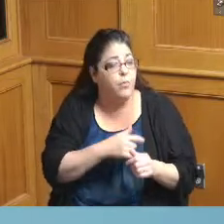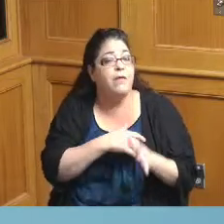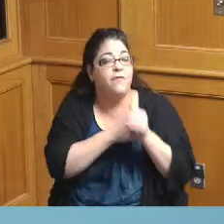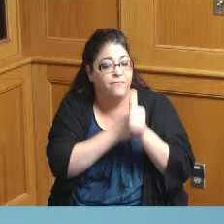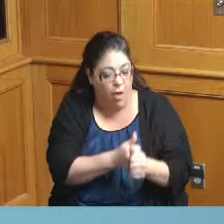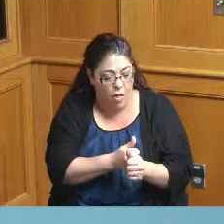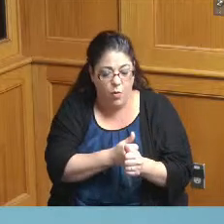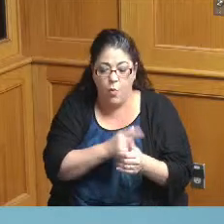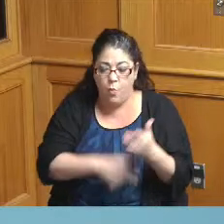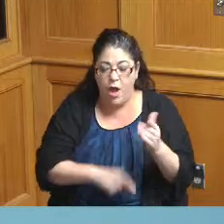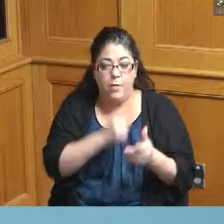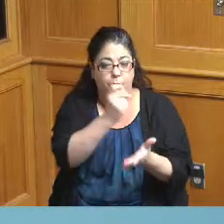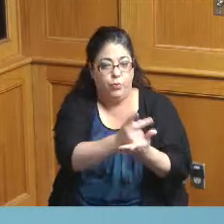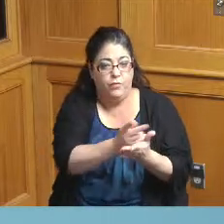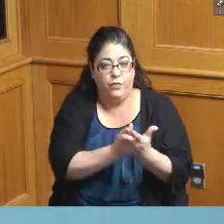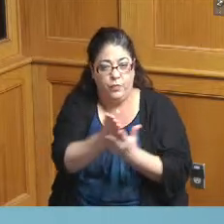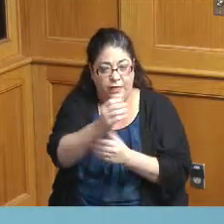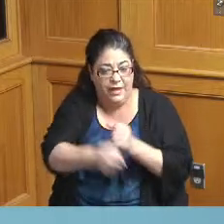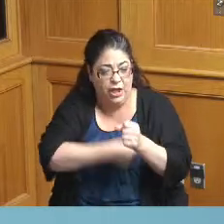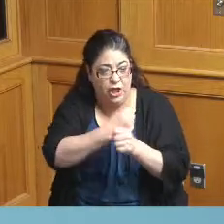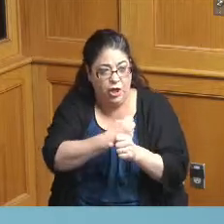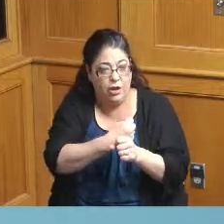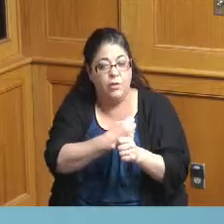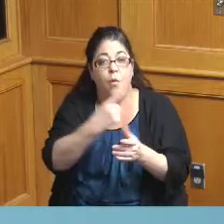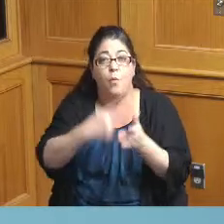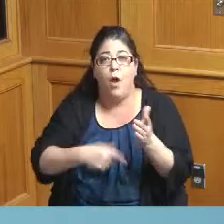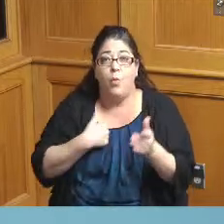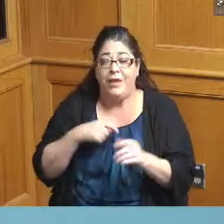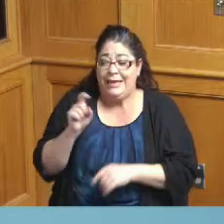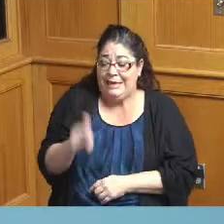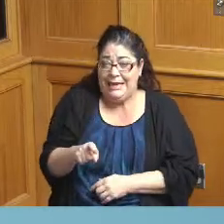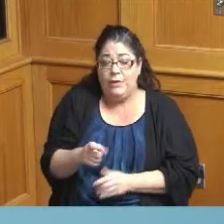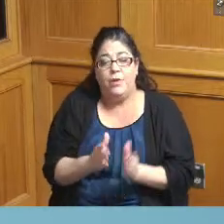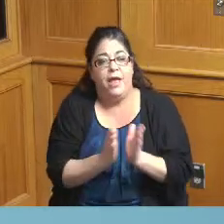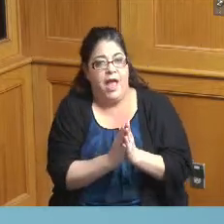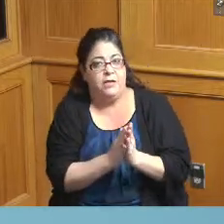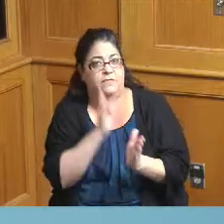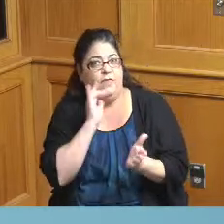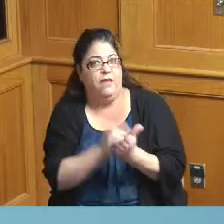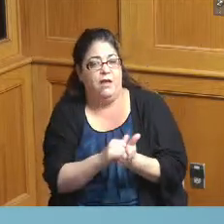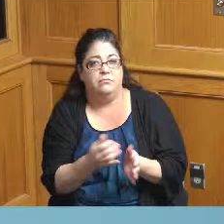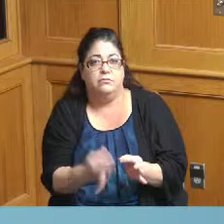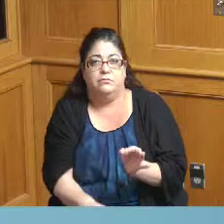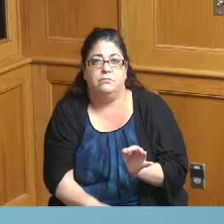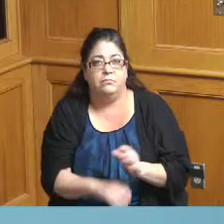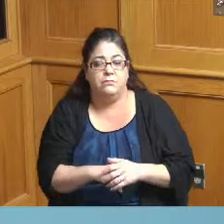the year we request what we actually need to operate we've had a great working relationship